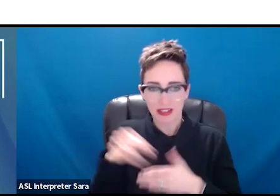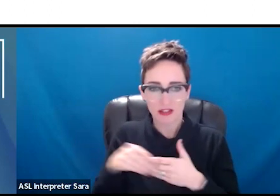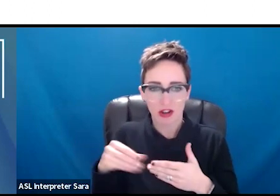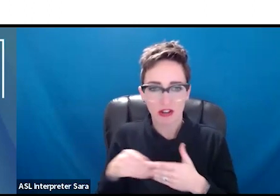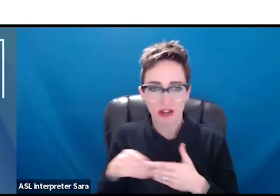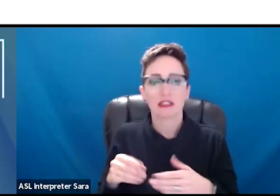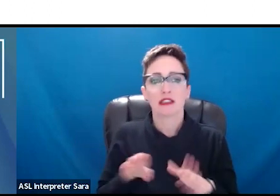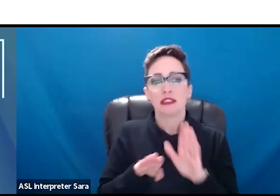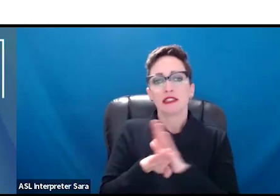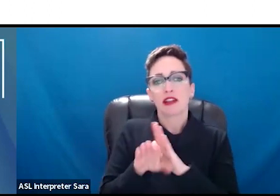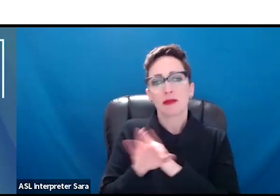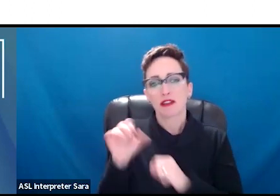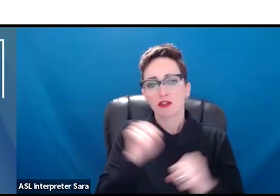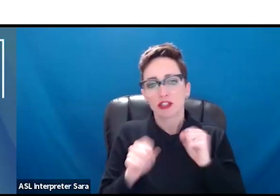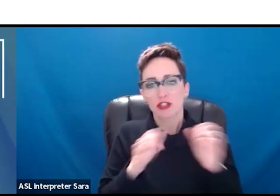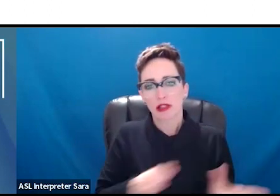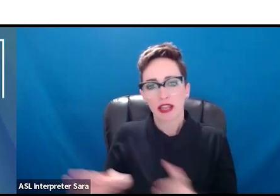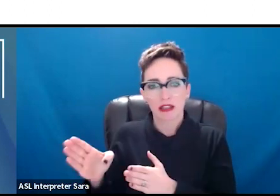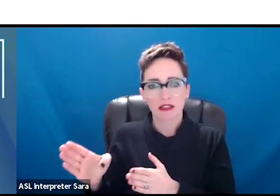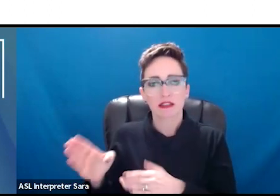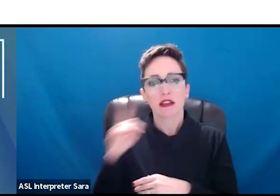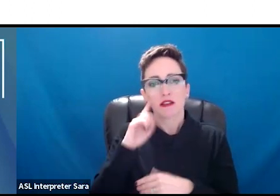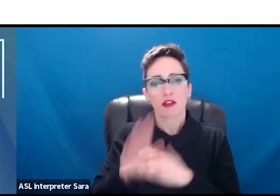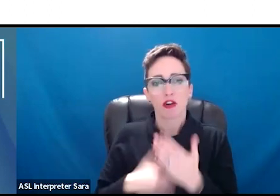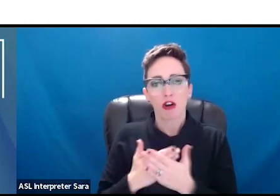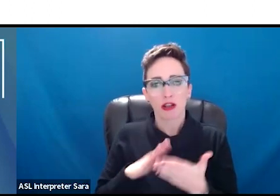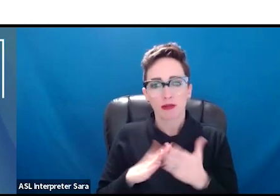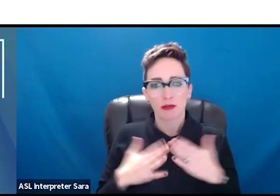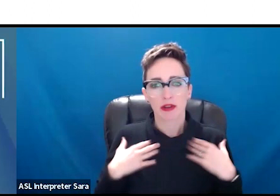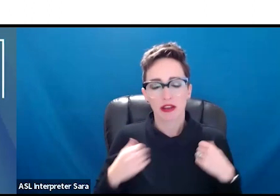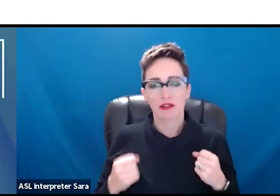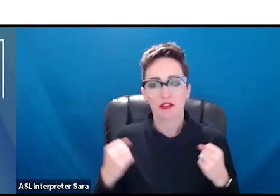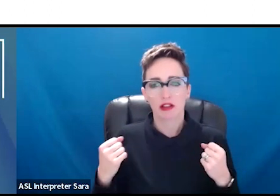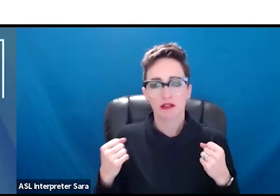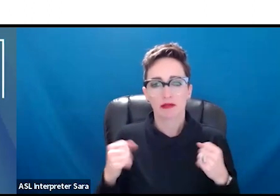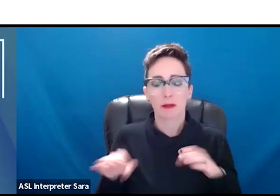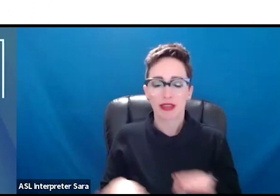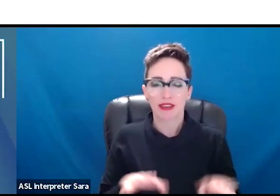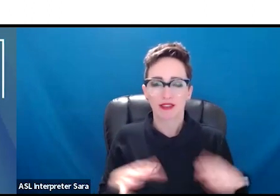of behavioral health policies and practices, program development and workforce development. Ms.